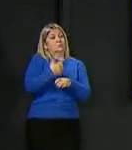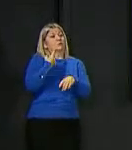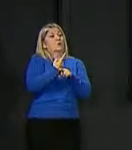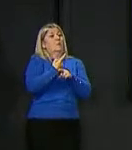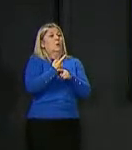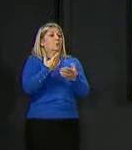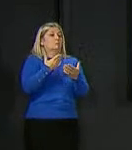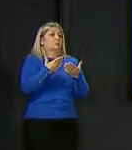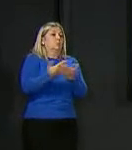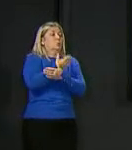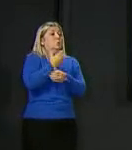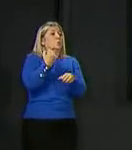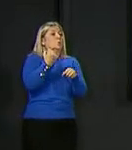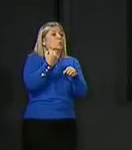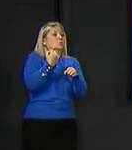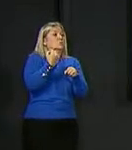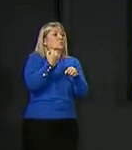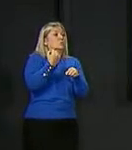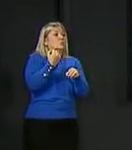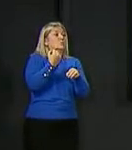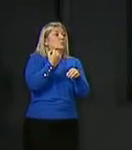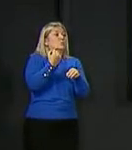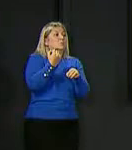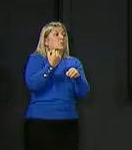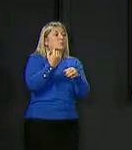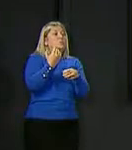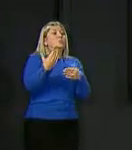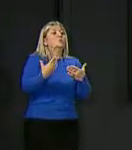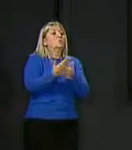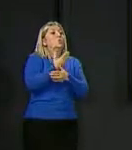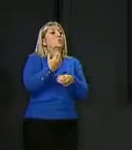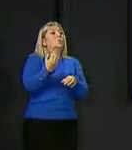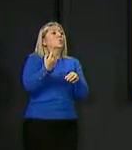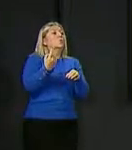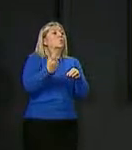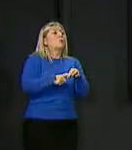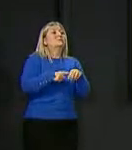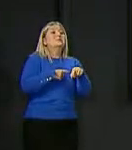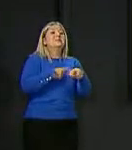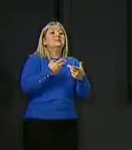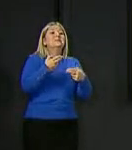on people travelling to Wales from parts of the UK where infection rates are particularly high.